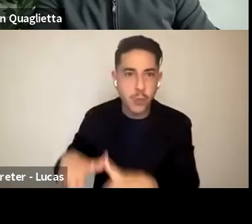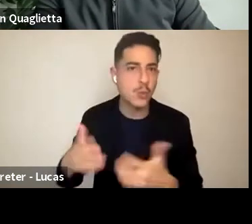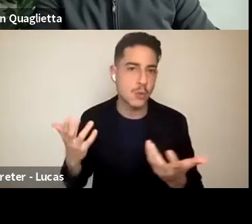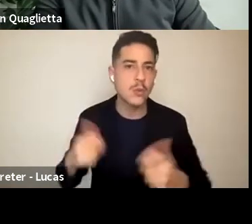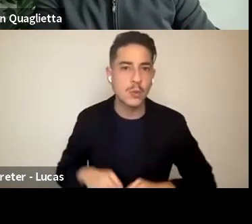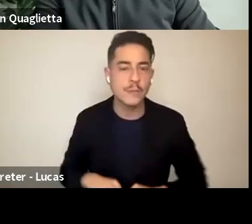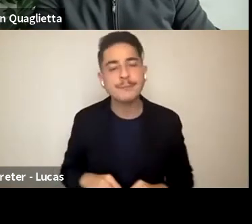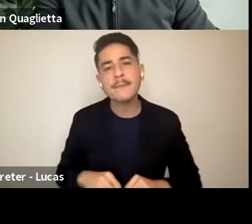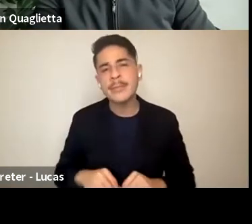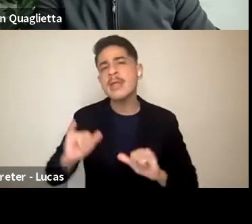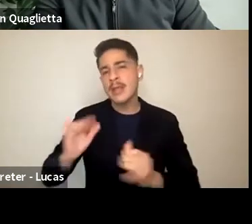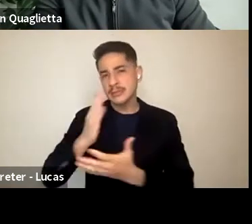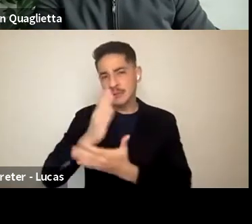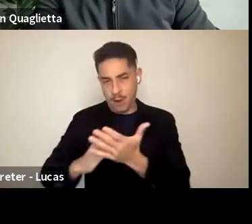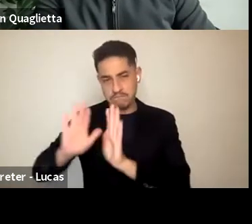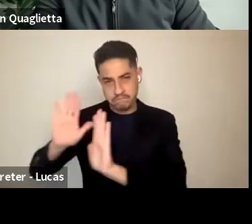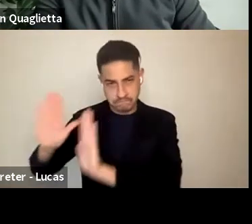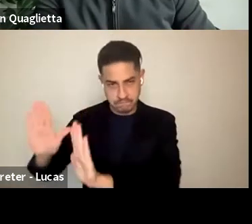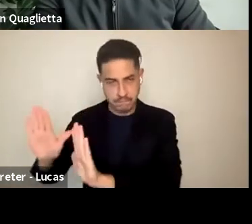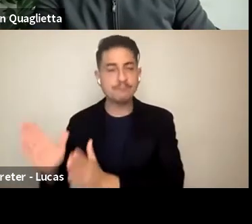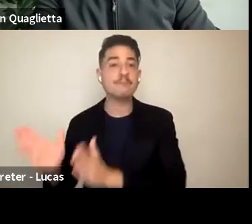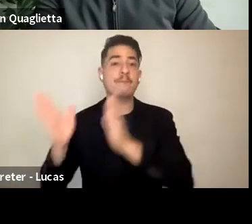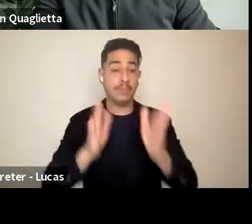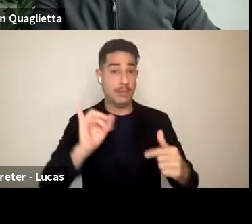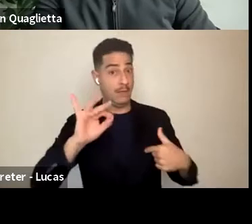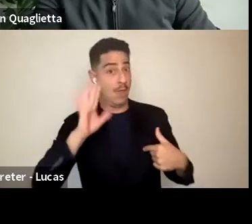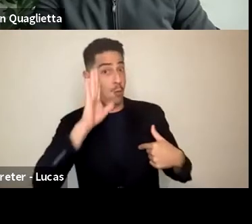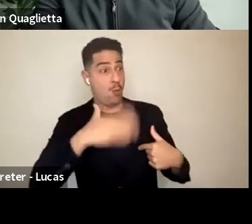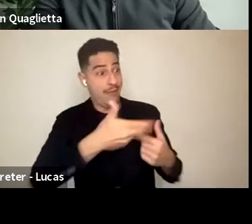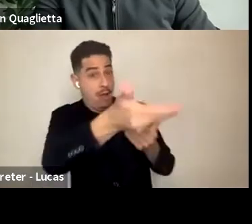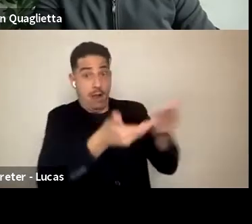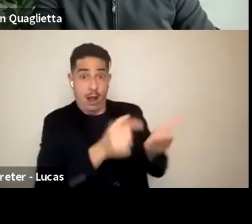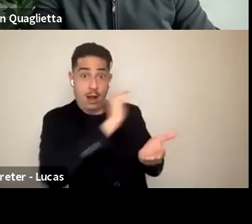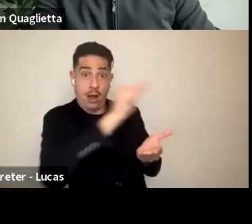That's part of it. And if you're going to hire people who are the right people that are behind that.